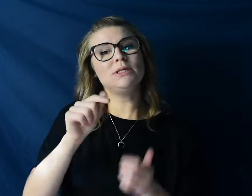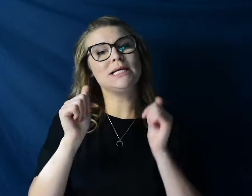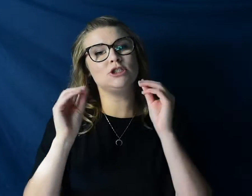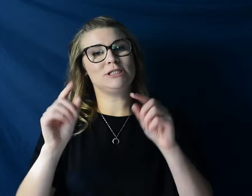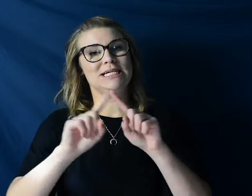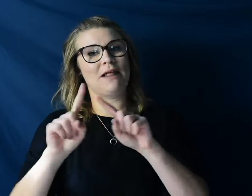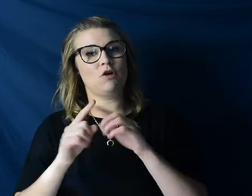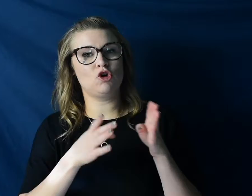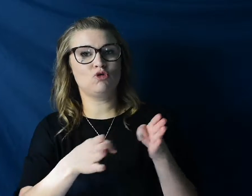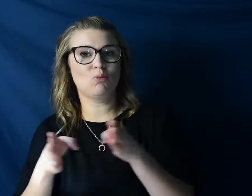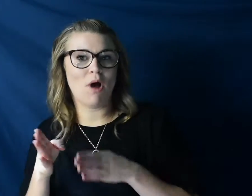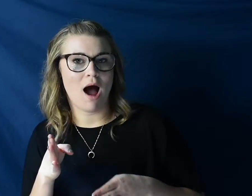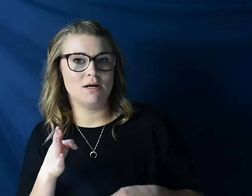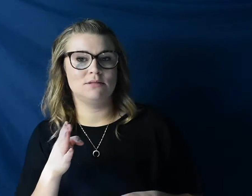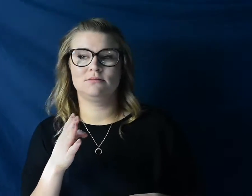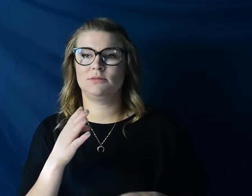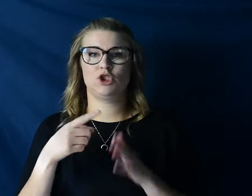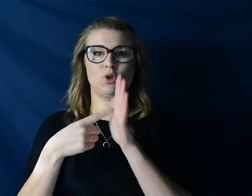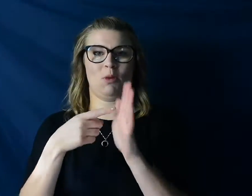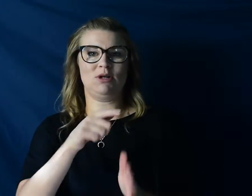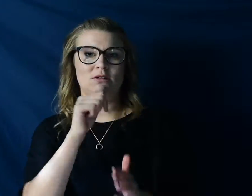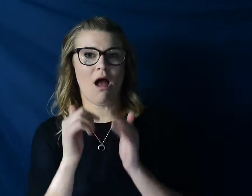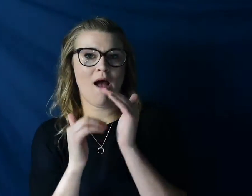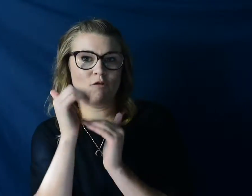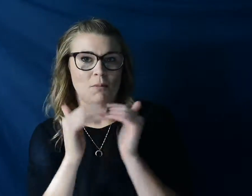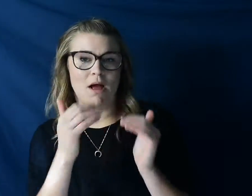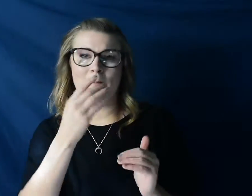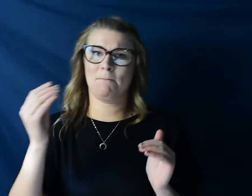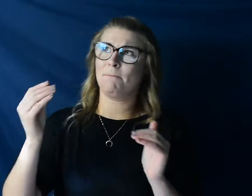We have to teach our children different ways to show that they are not comfortable